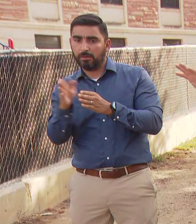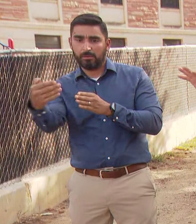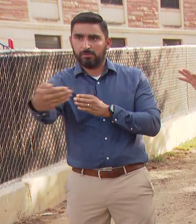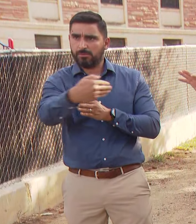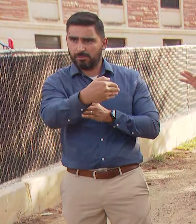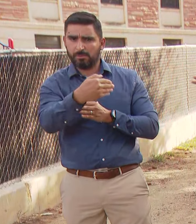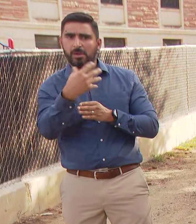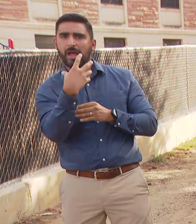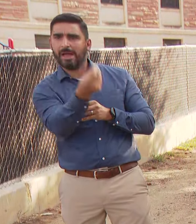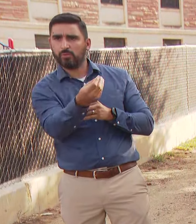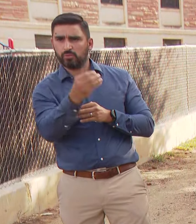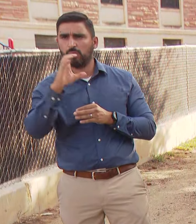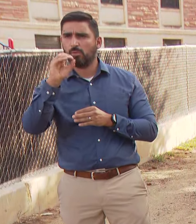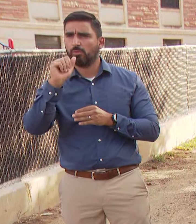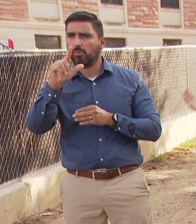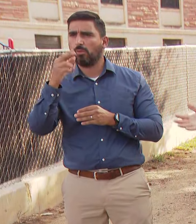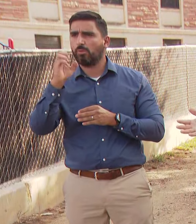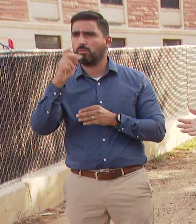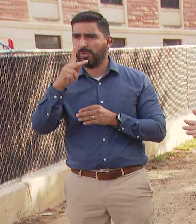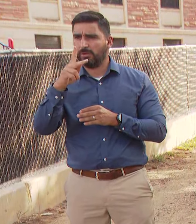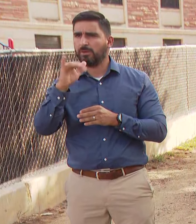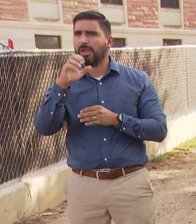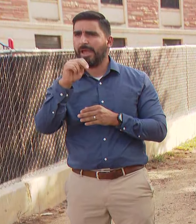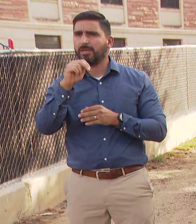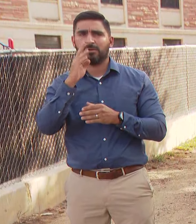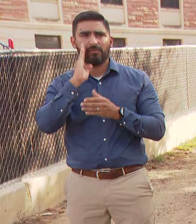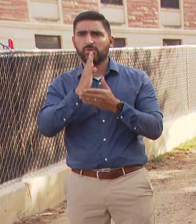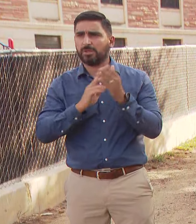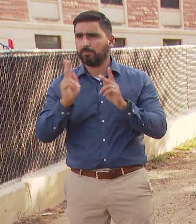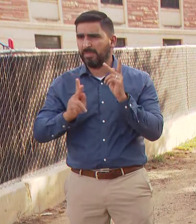Coal Creek Canyon for residents that might still be up there or anybody trying to get out of the area